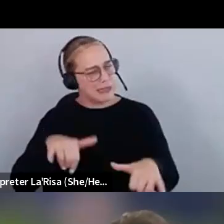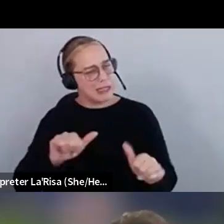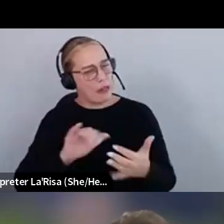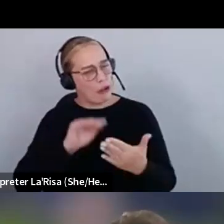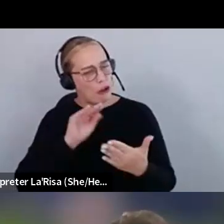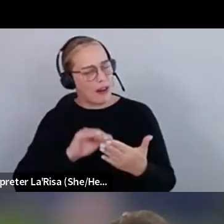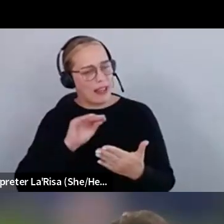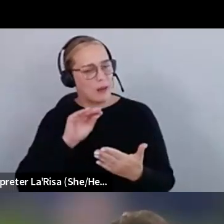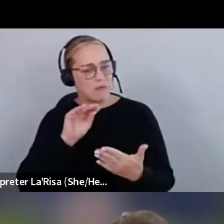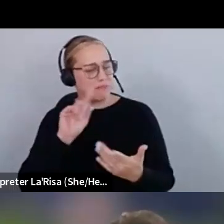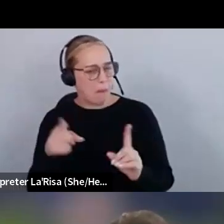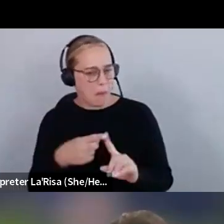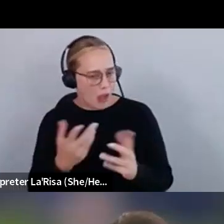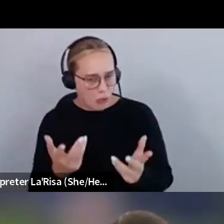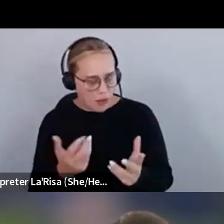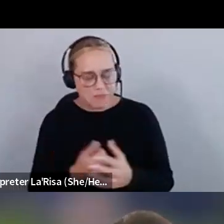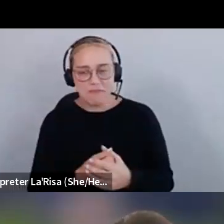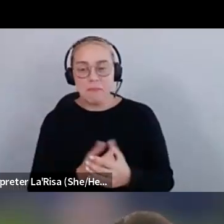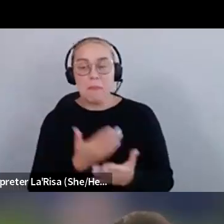Halloween movie because where I grew up there was not a holiday like